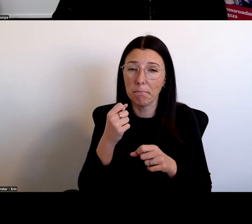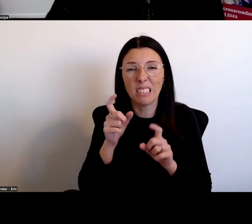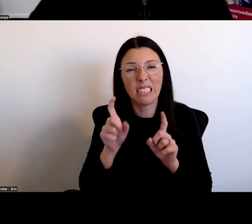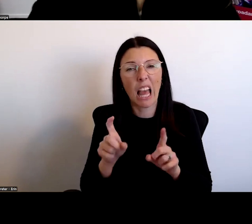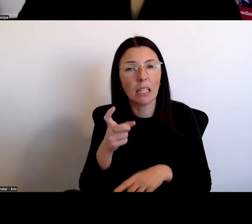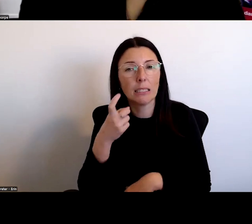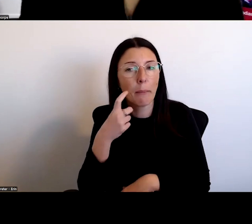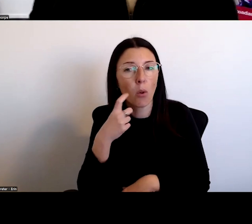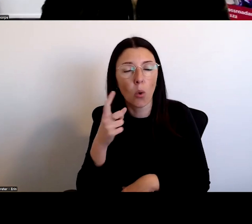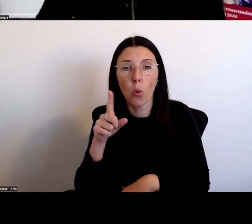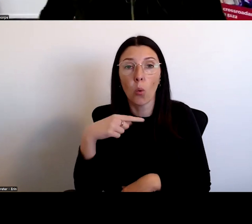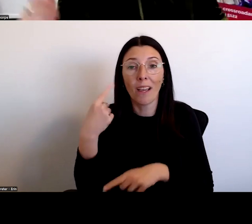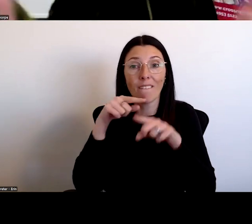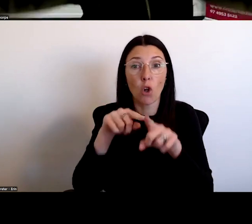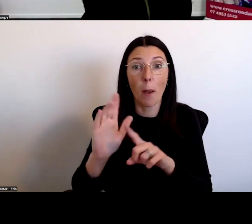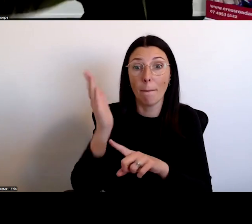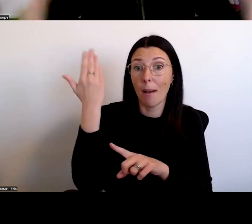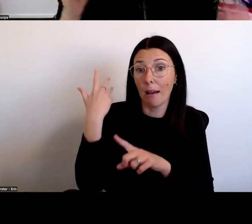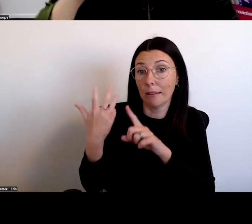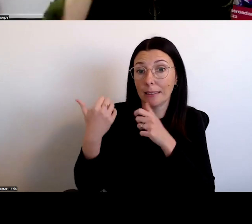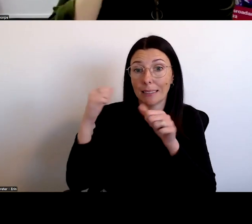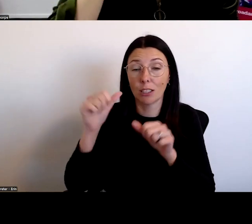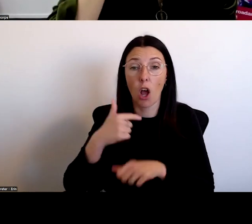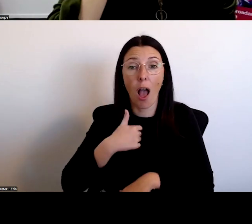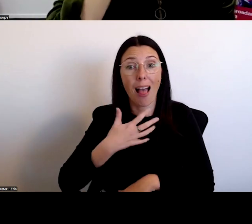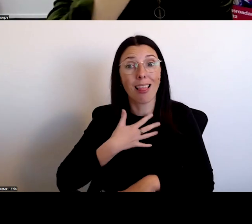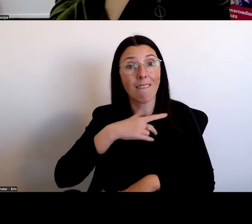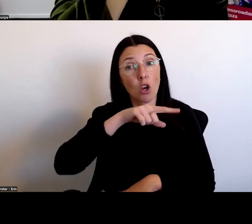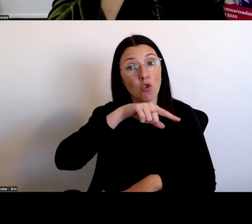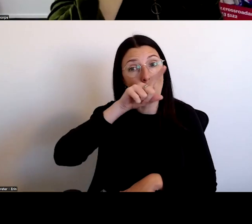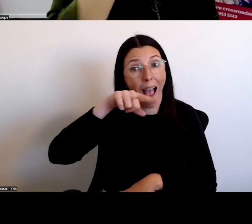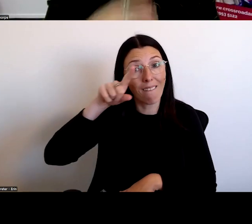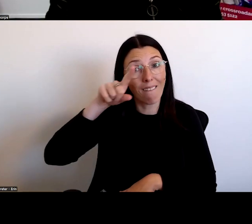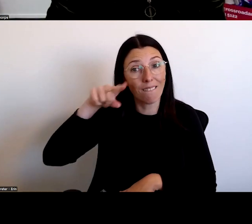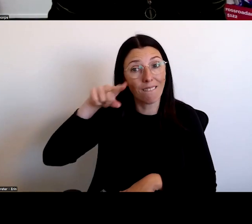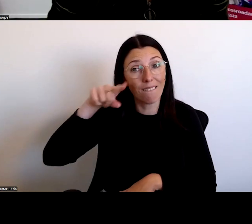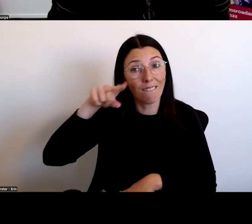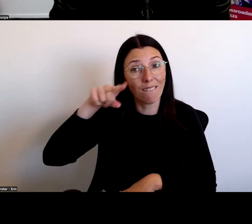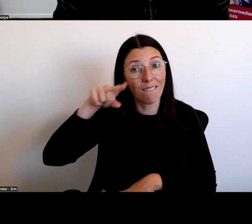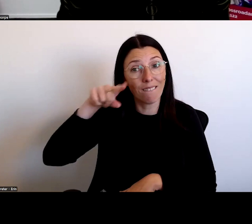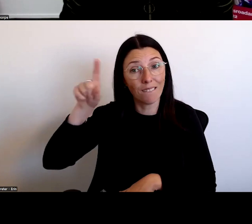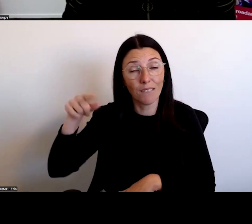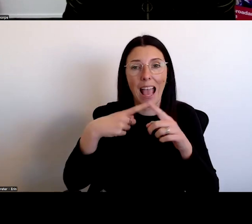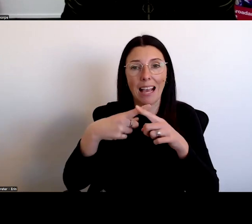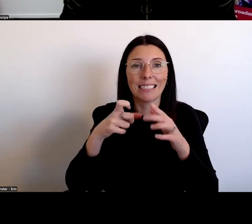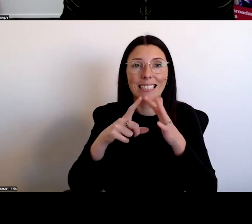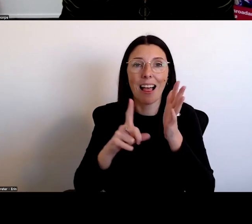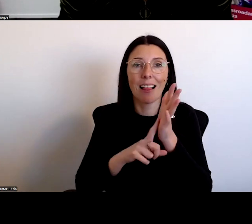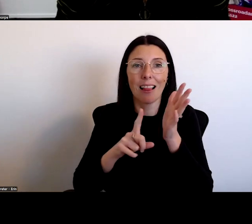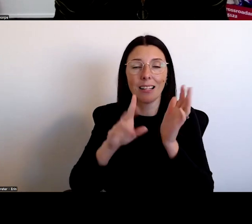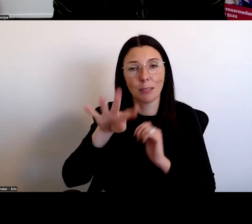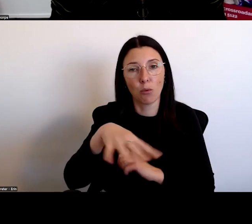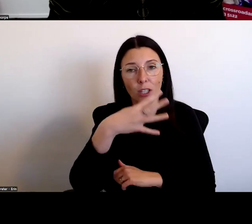I love a graph, so we kept our Excel spreadsheet that shows all of our donors since 2013 and